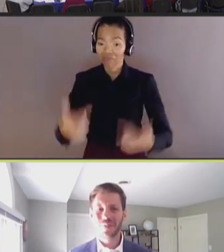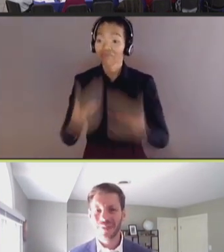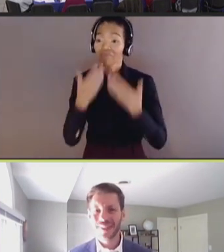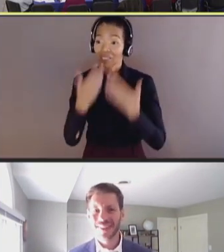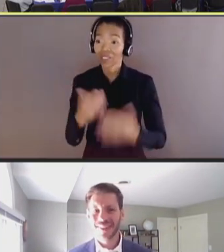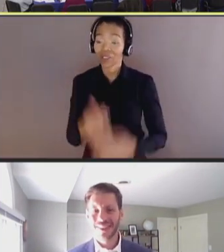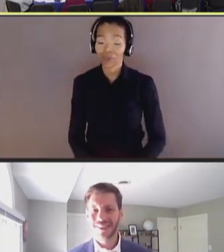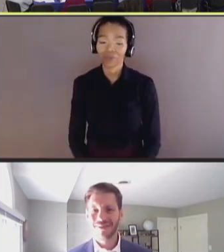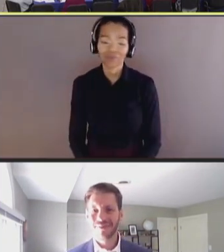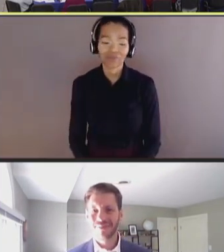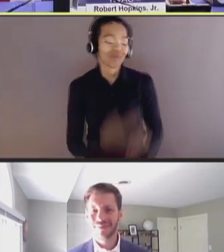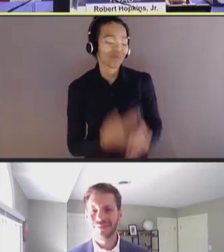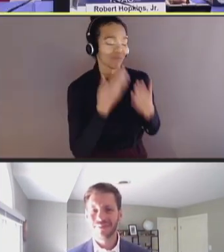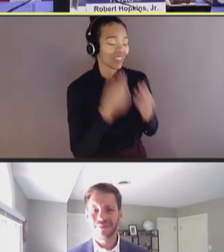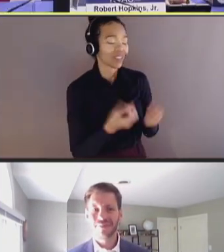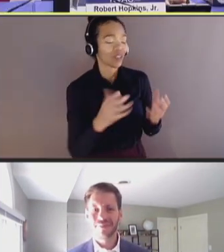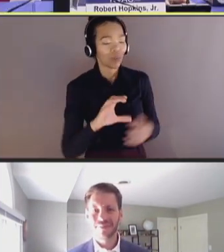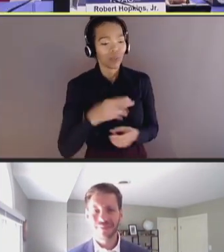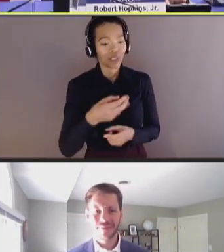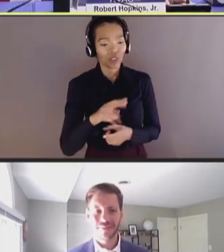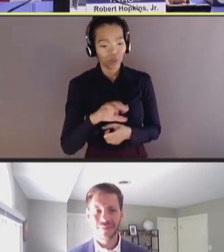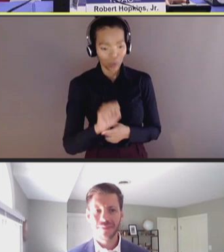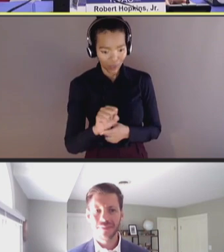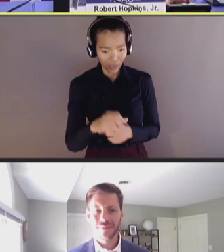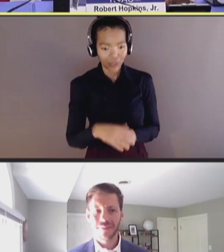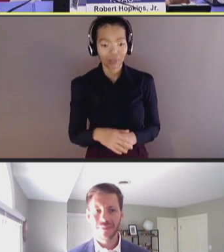Robert Hopkins: Thank you very much, Chris. Our next presenter is